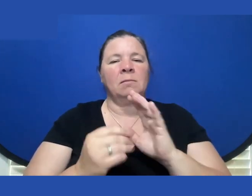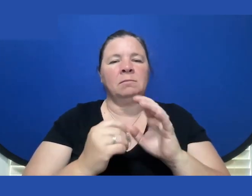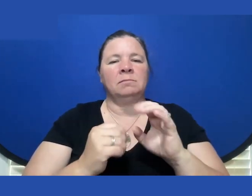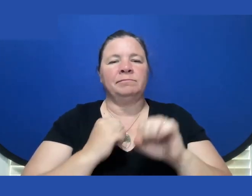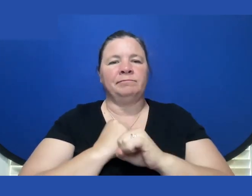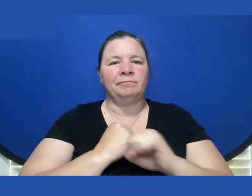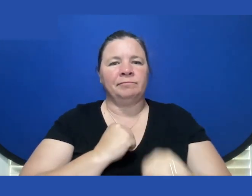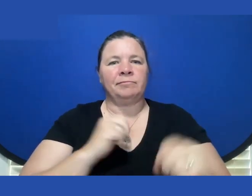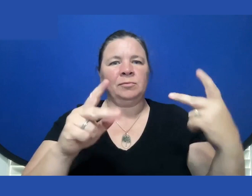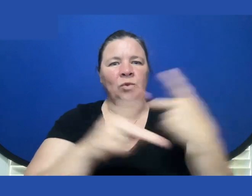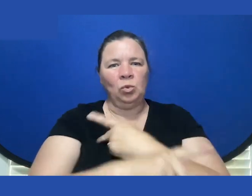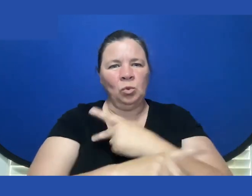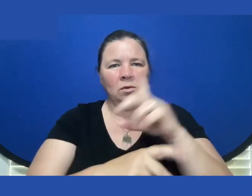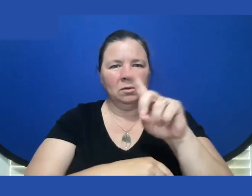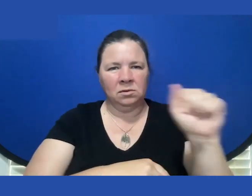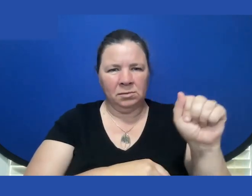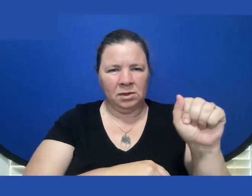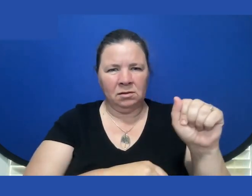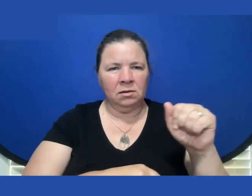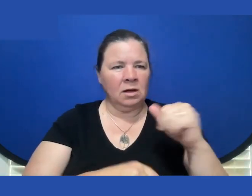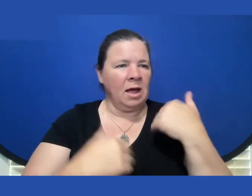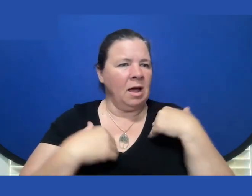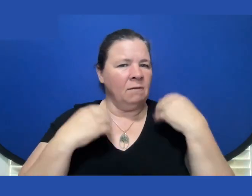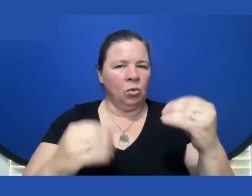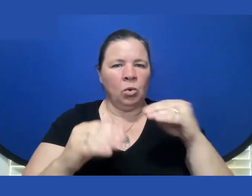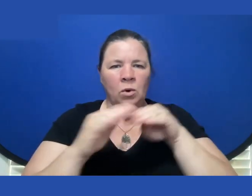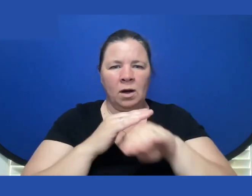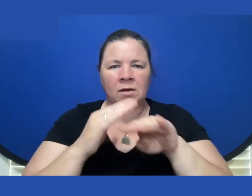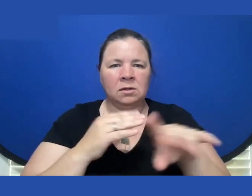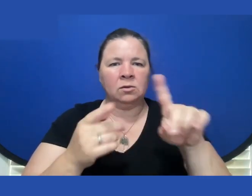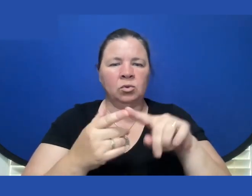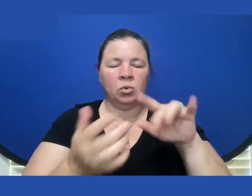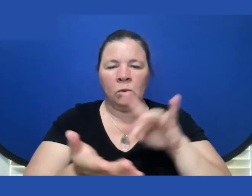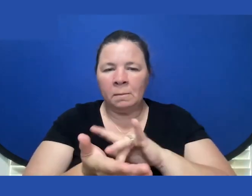especially if they don't necessarily have access to medical support,